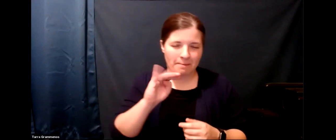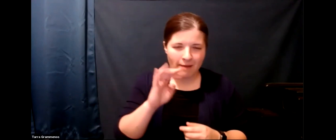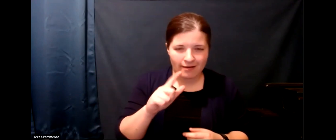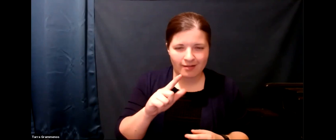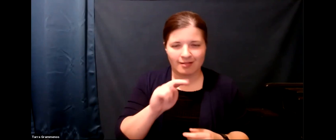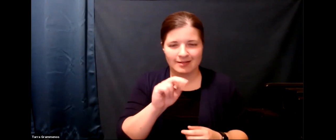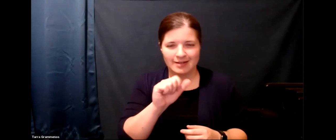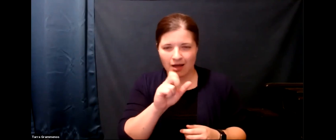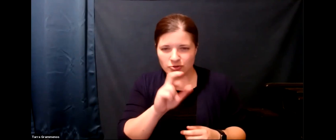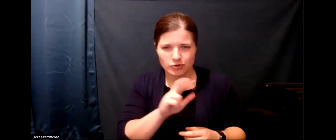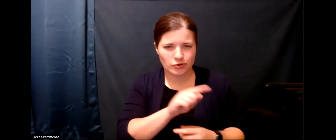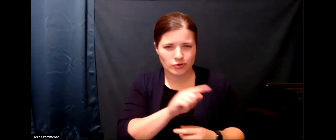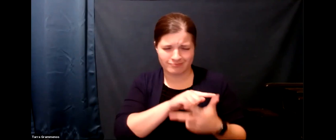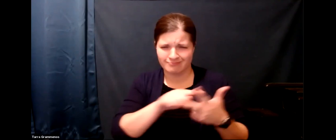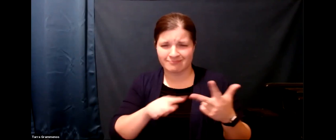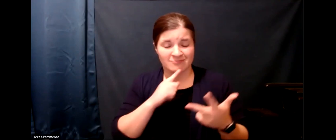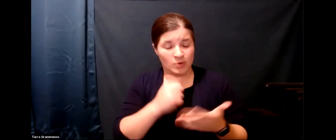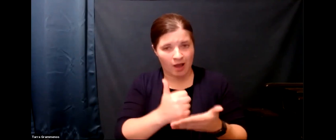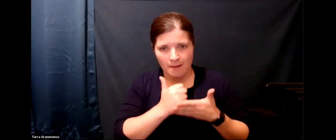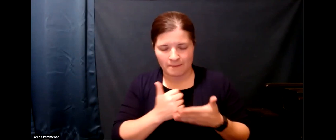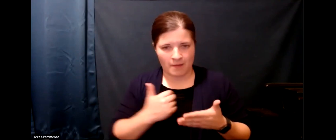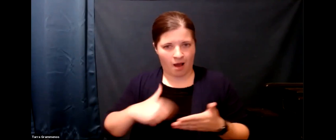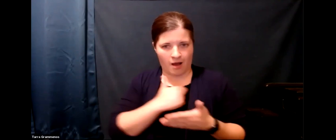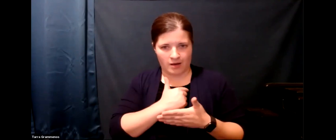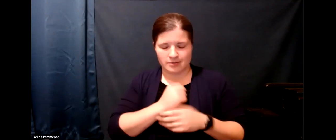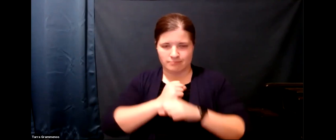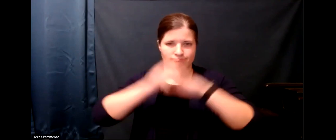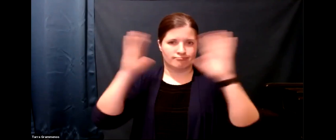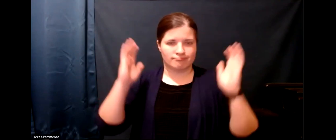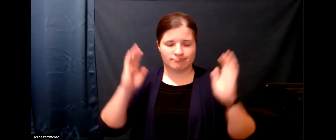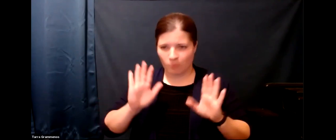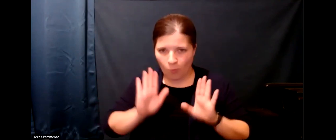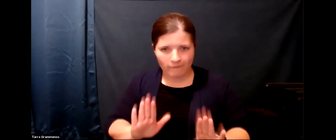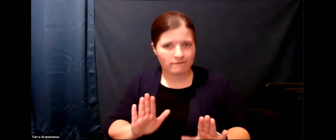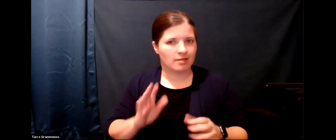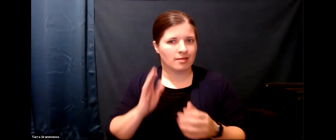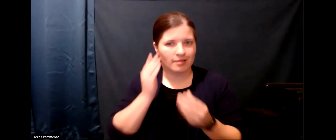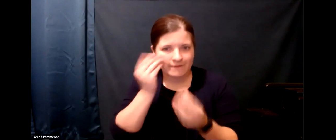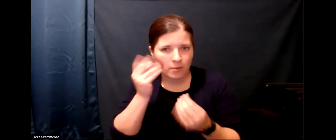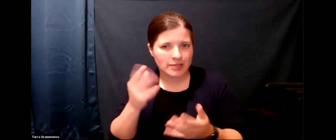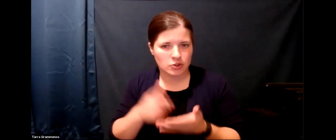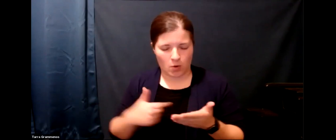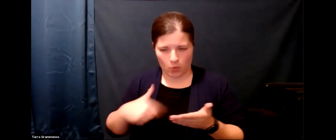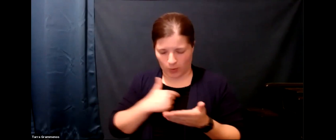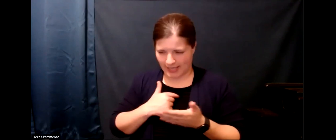incredibly helpful for us to hear what we need to consider and really what kind of communication we can